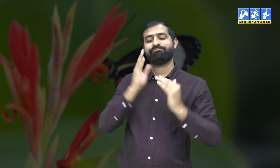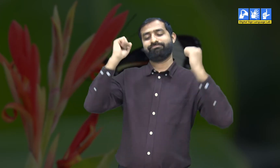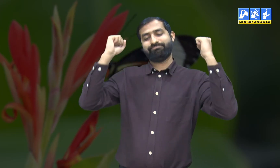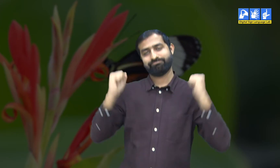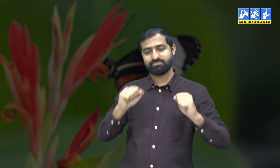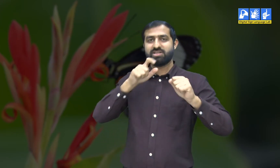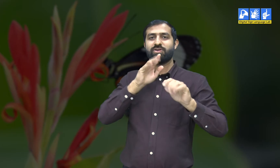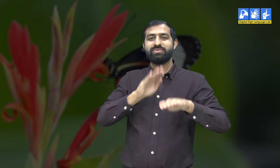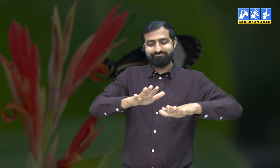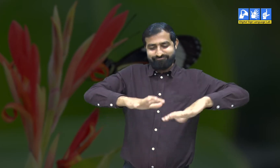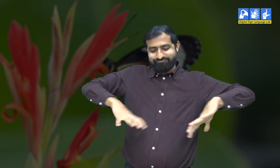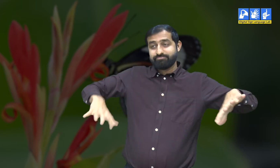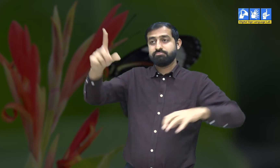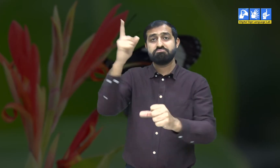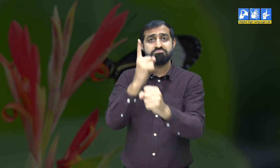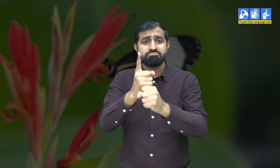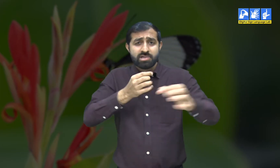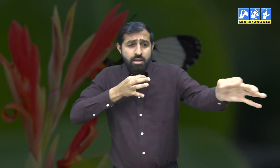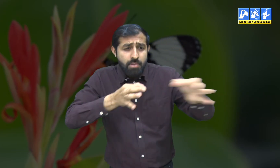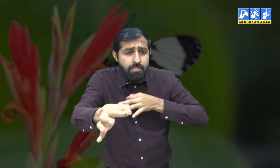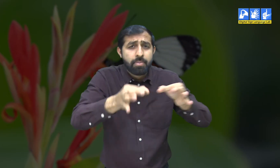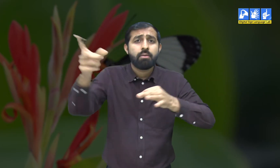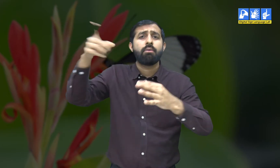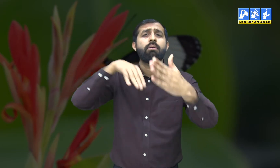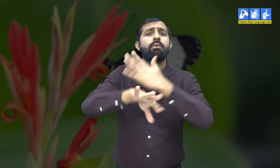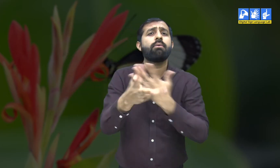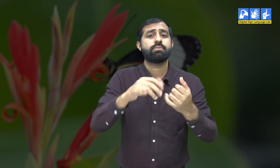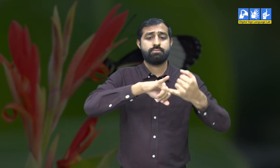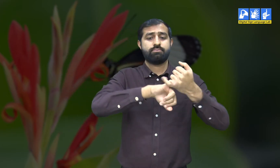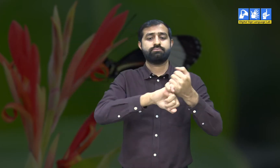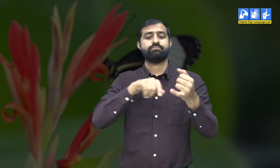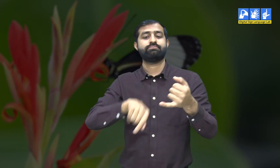And he also admired his social studies teacher